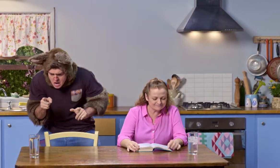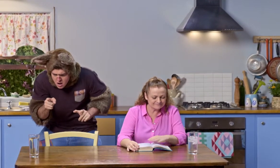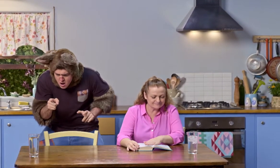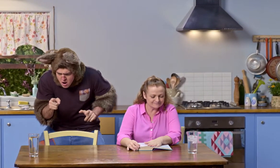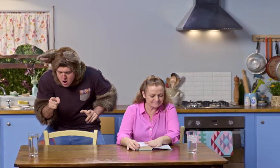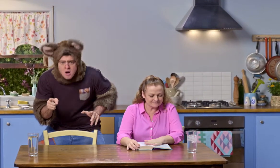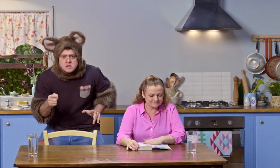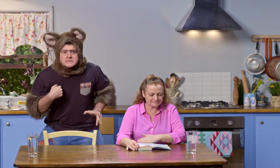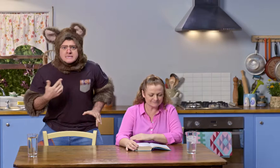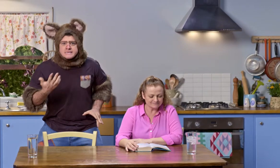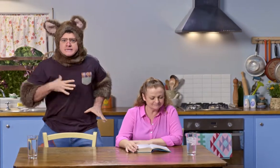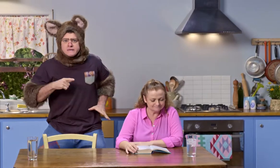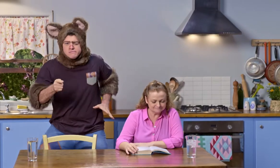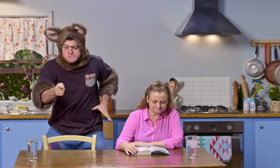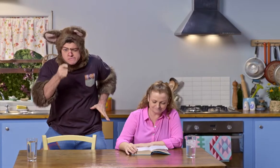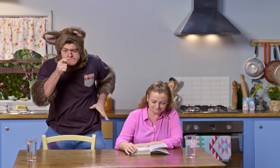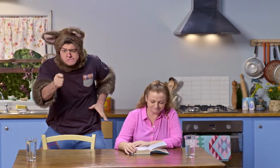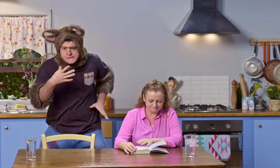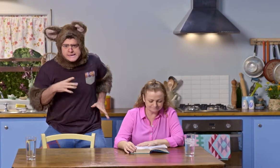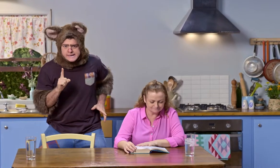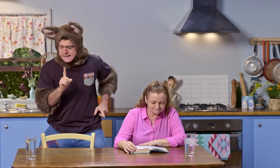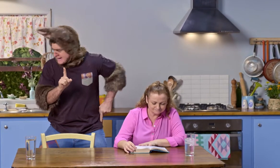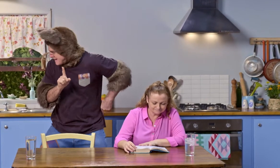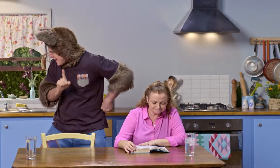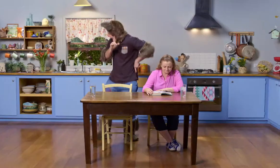This is very strange. I'm going to need my magnifying glass for this.